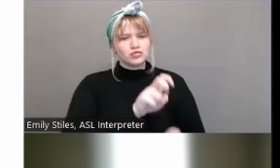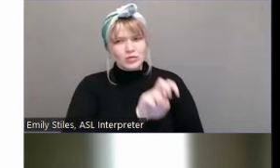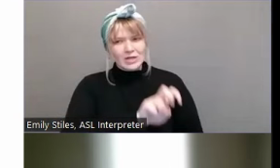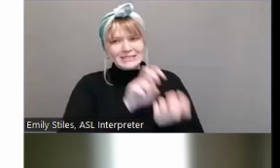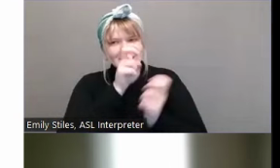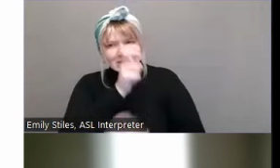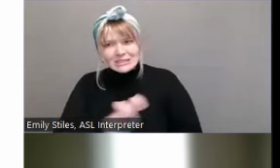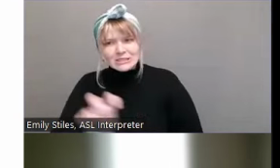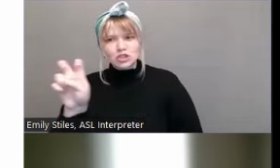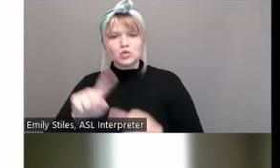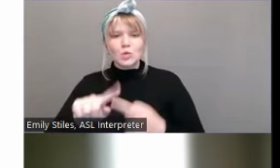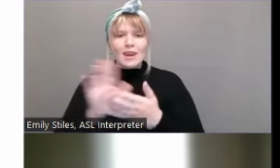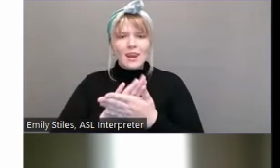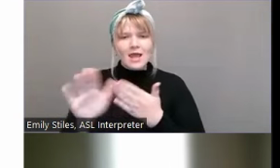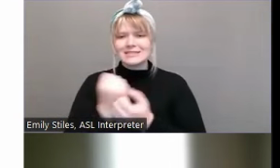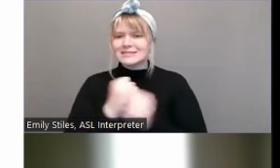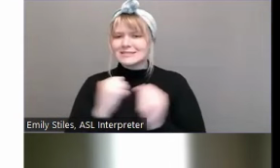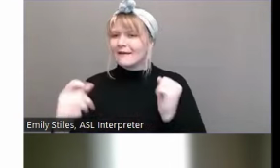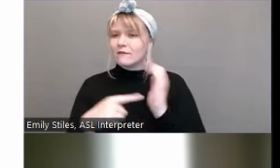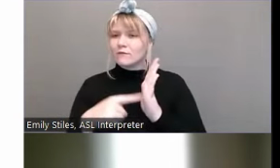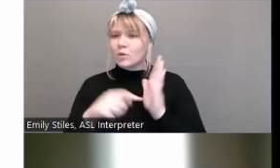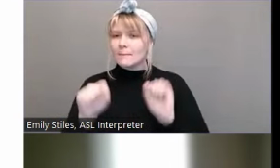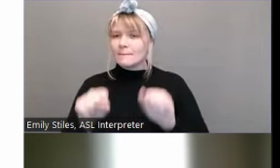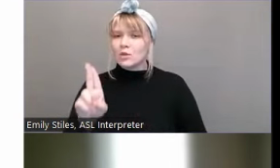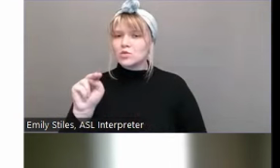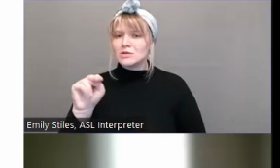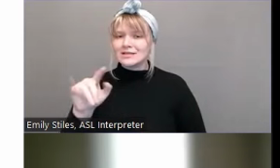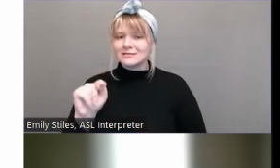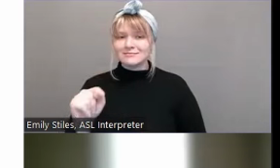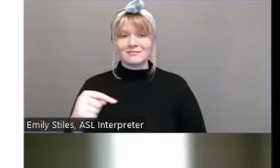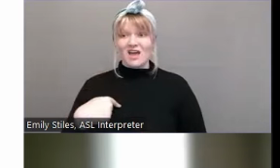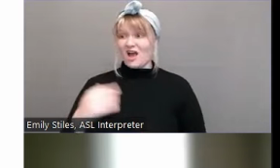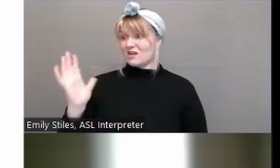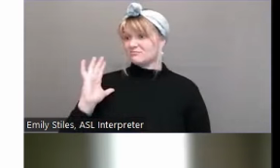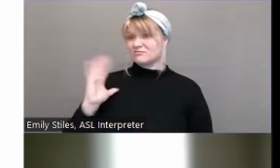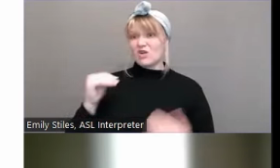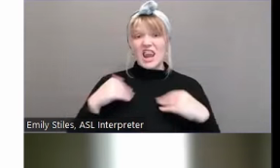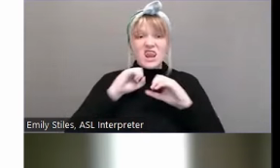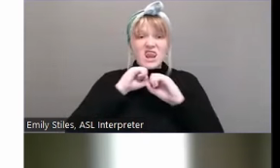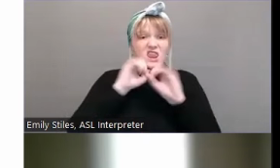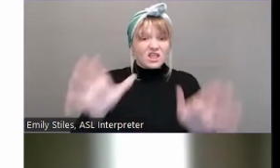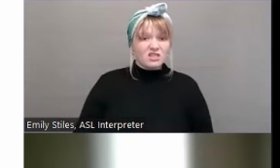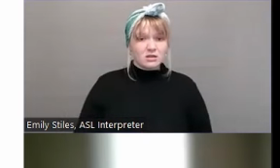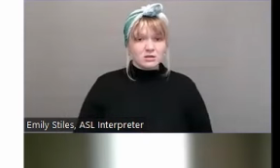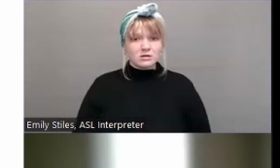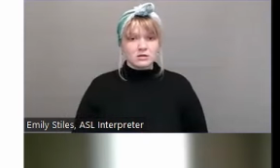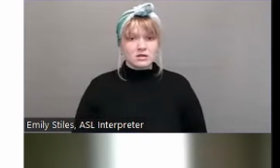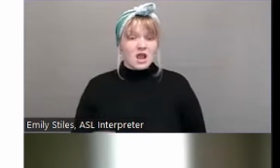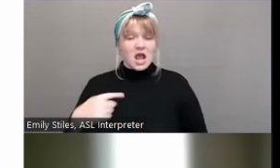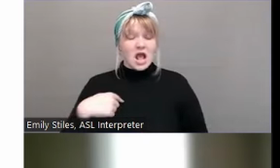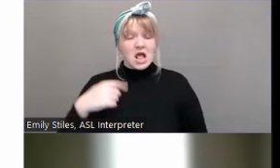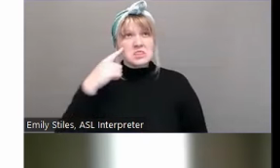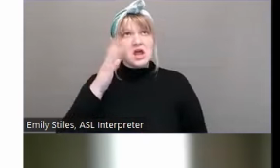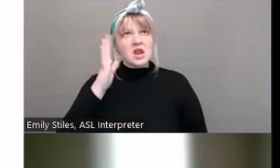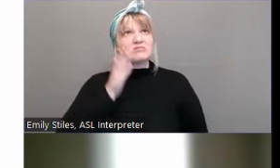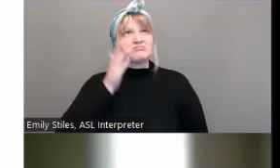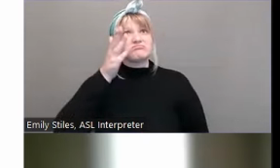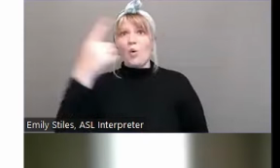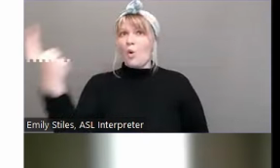I had literally nothing and would not have had anything. It is allowing me to be out in public.